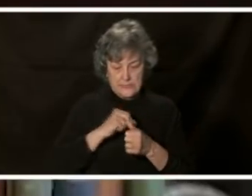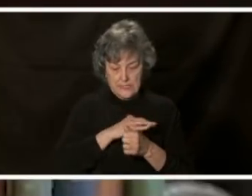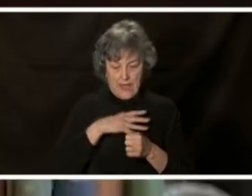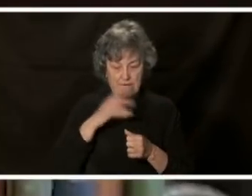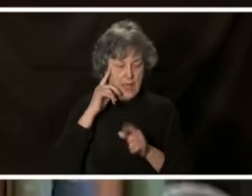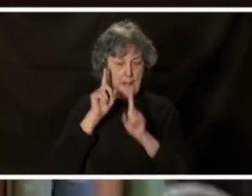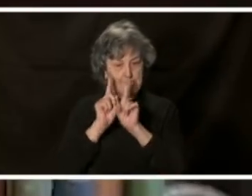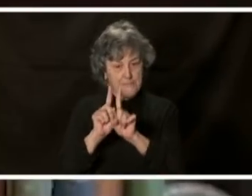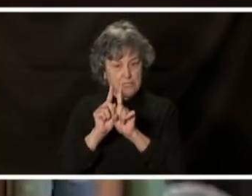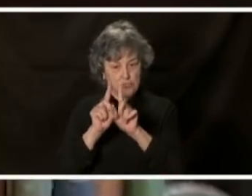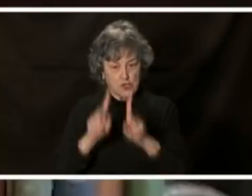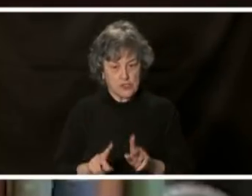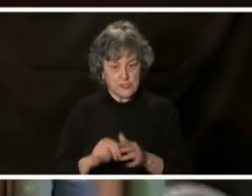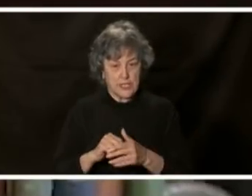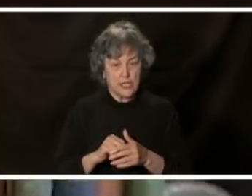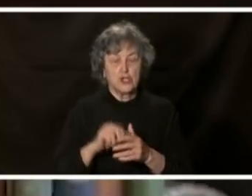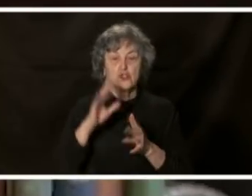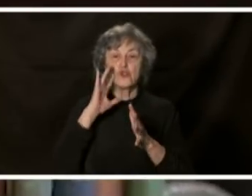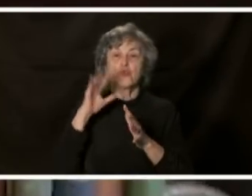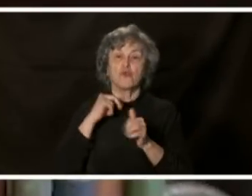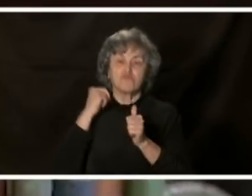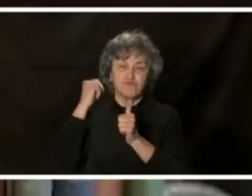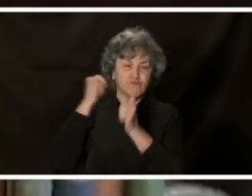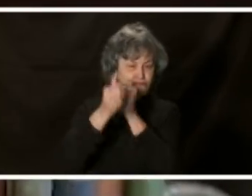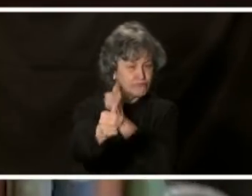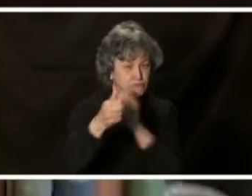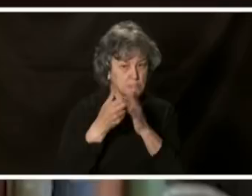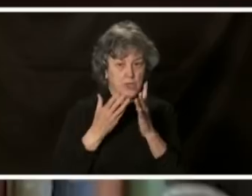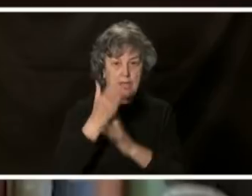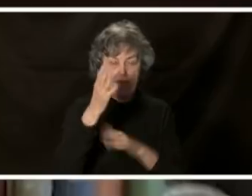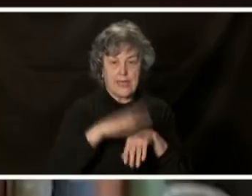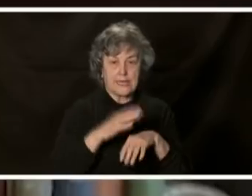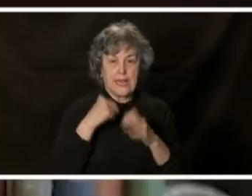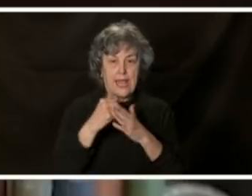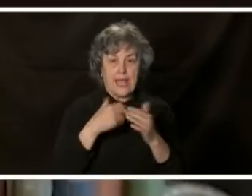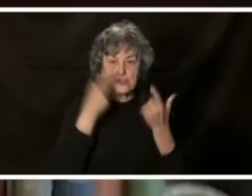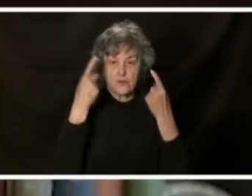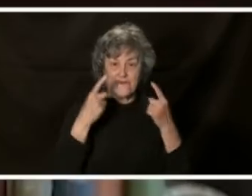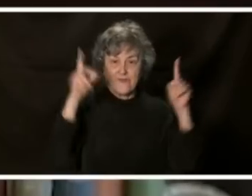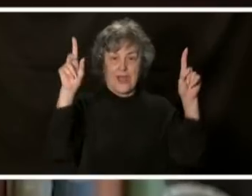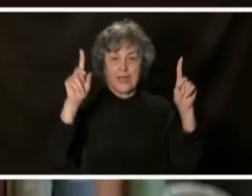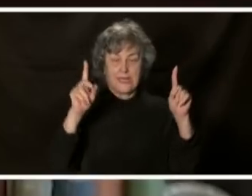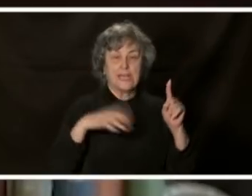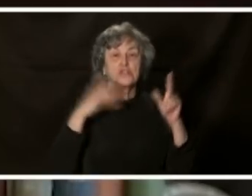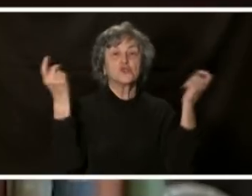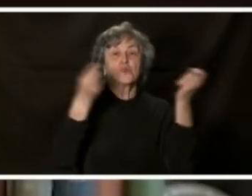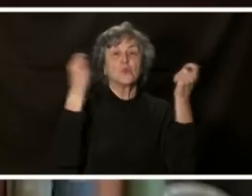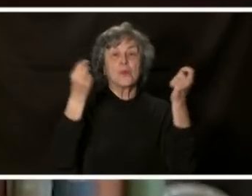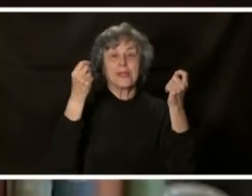TO FORGE AHEAD, TO FOLLOW THROUGH, AND, FINALLY, TO WIN THE DAY.